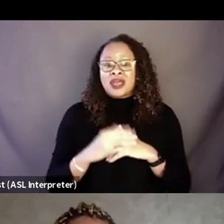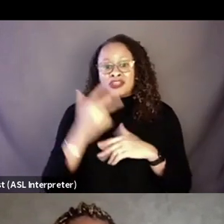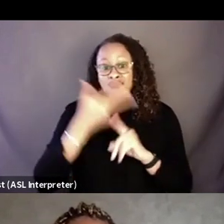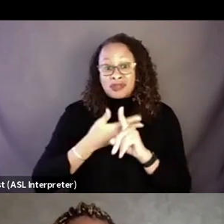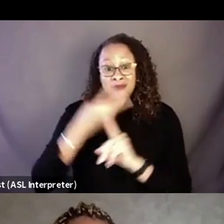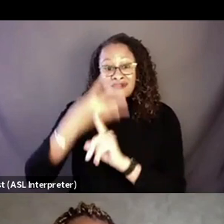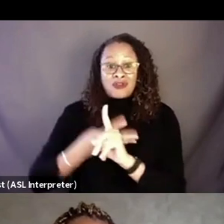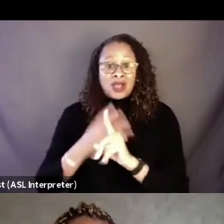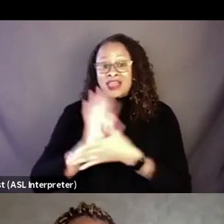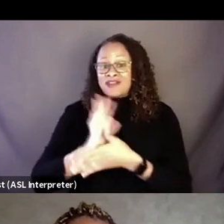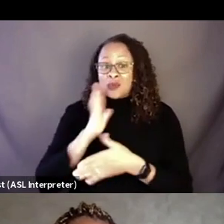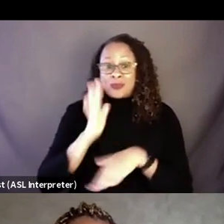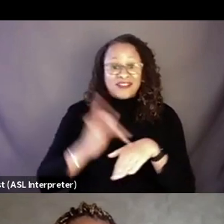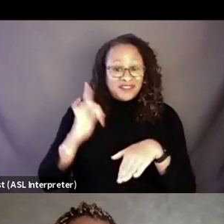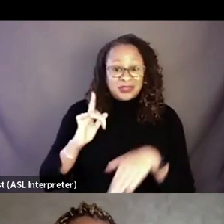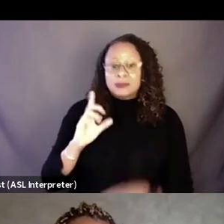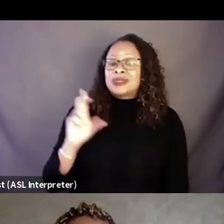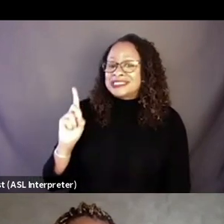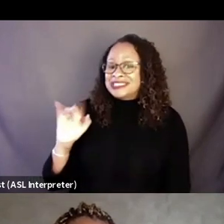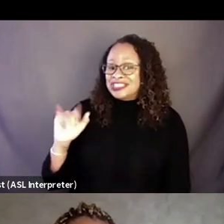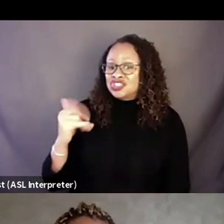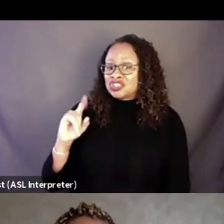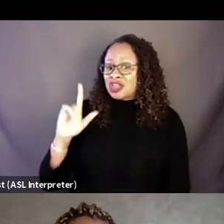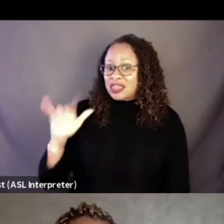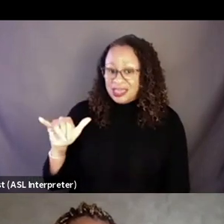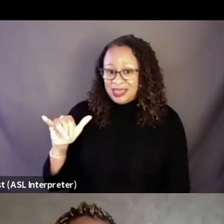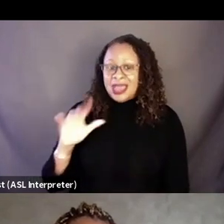the film is going to be available digitally and people can watch it